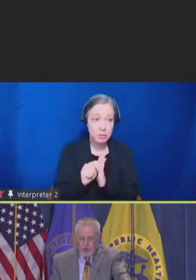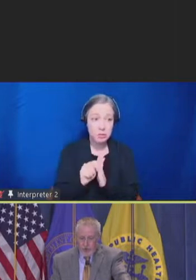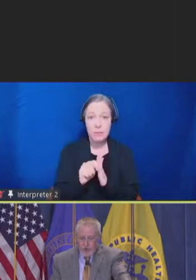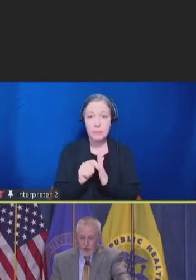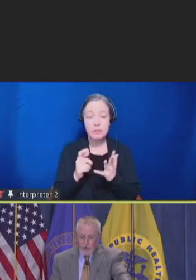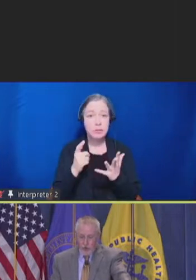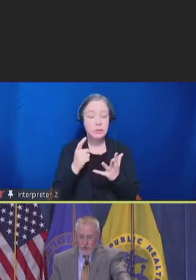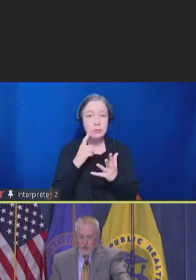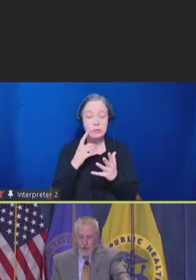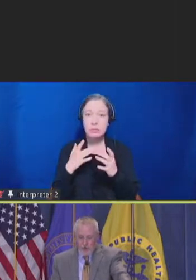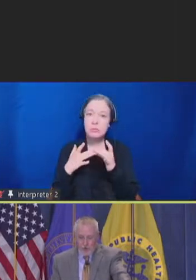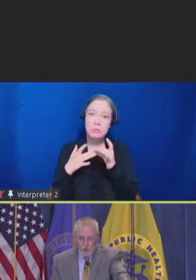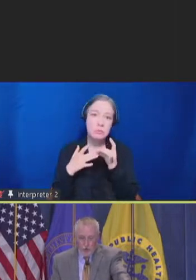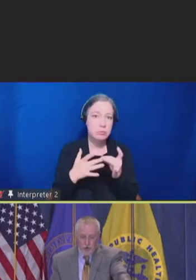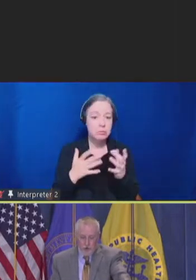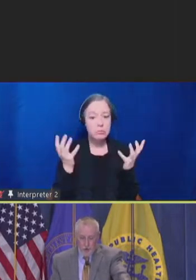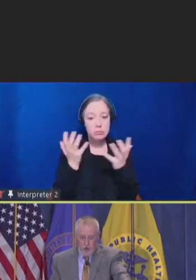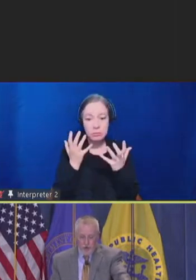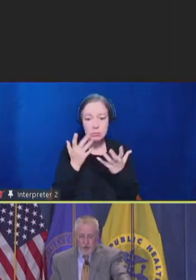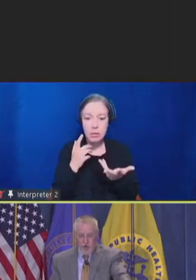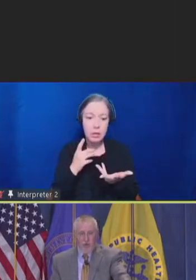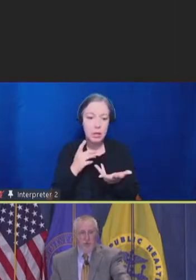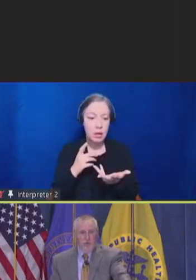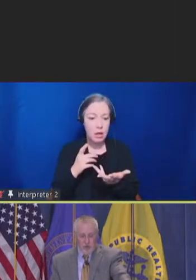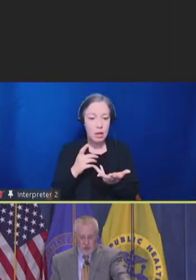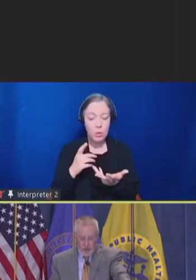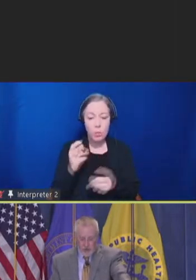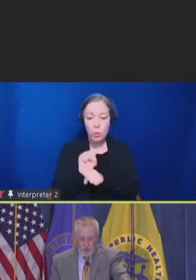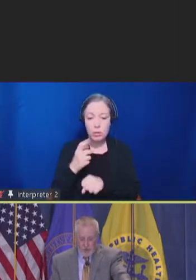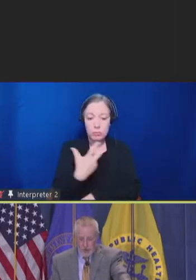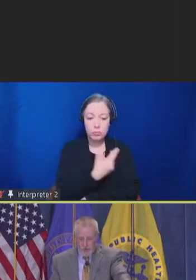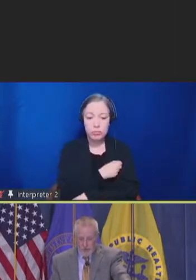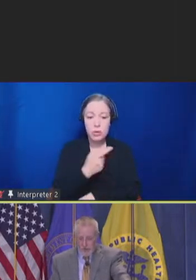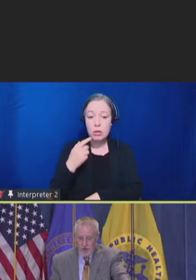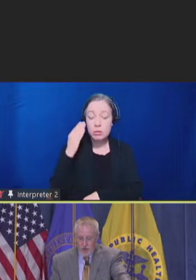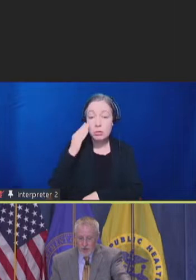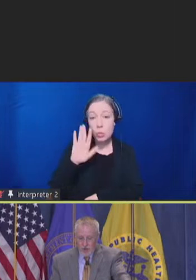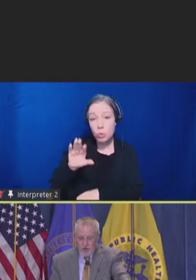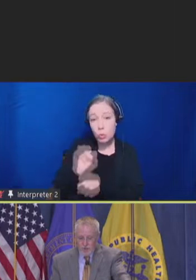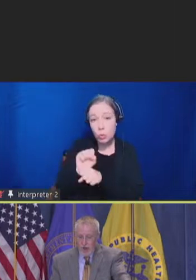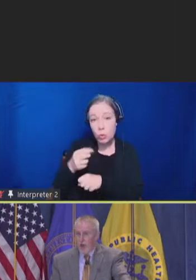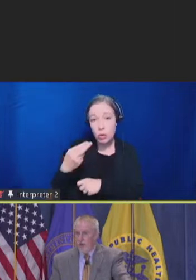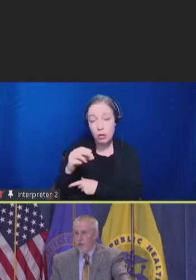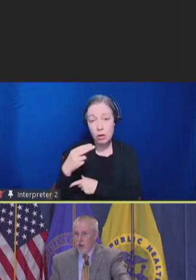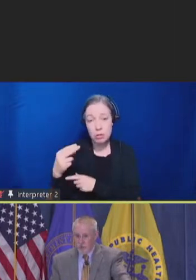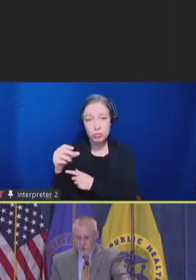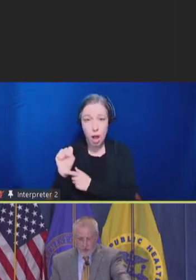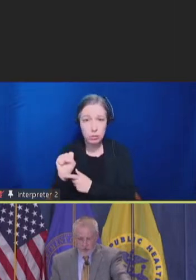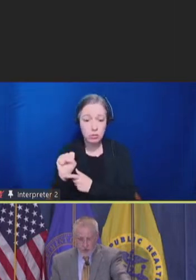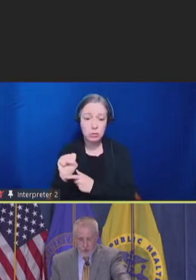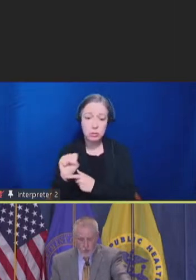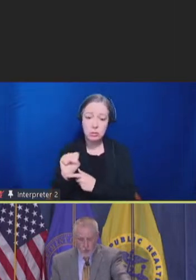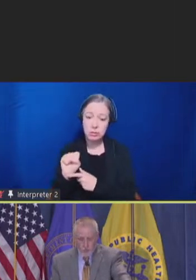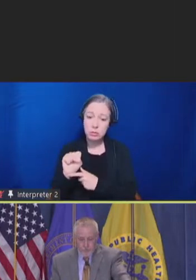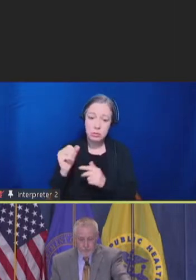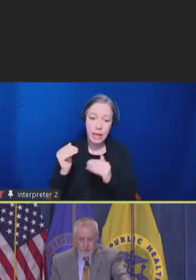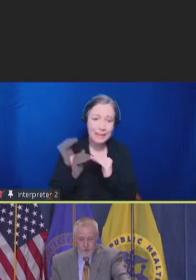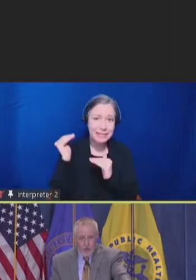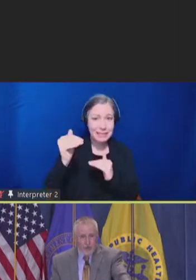And it goes without saying that the work you do at HHS exceeds expectations and inspires and helps us in our work.